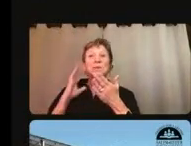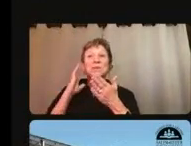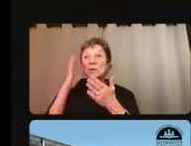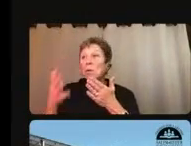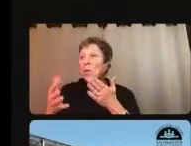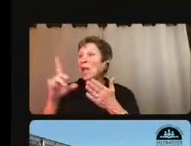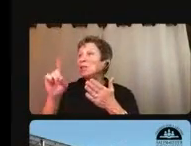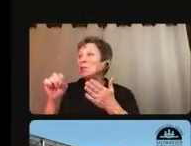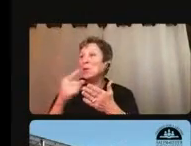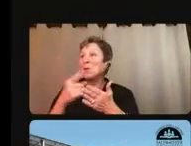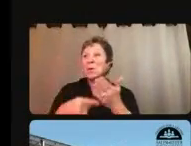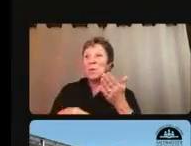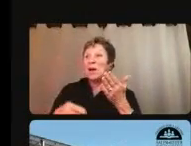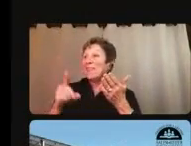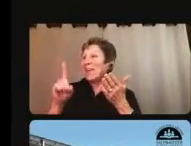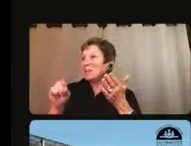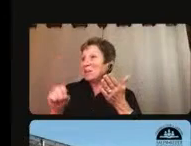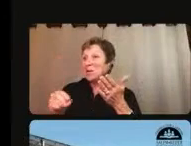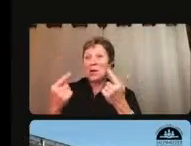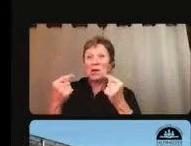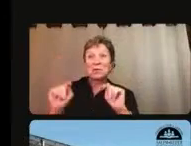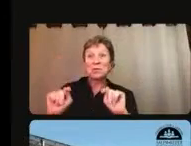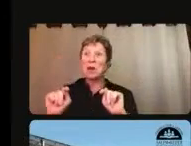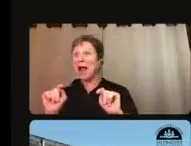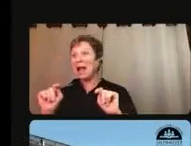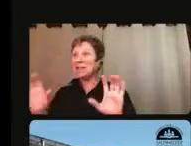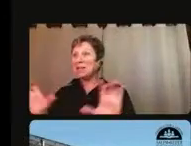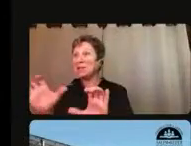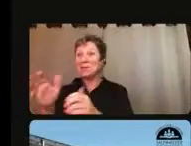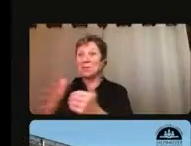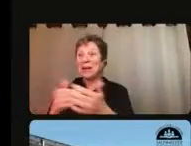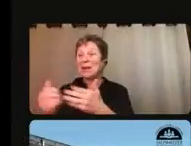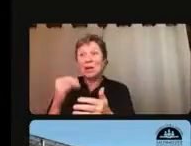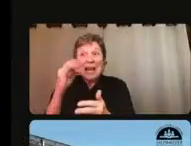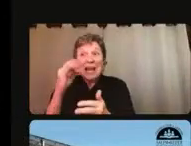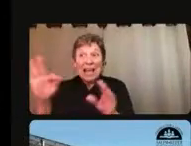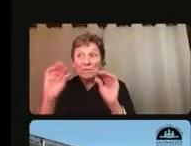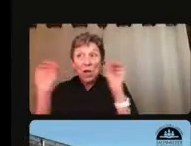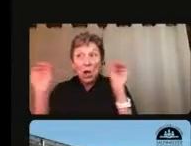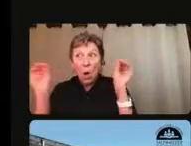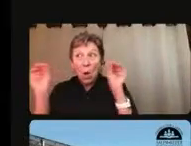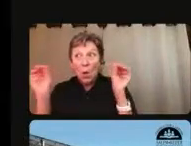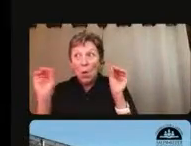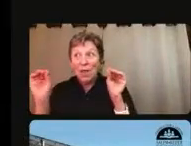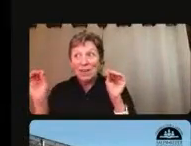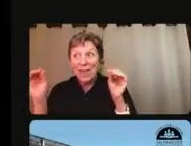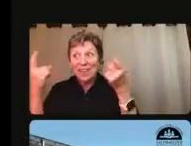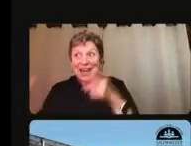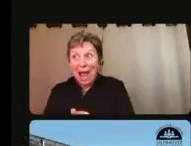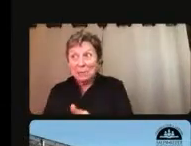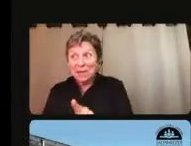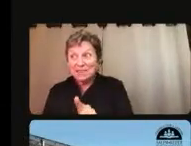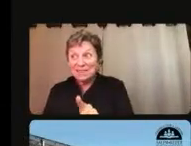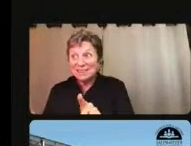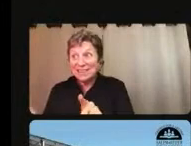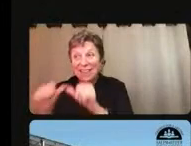STUDENTS. ULTIMATELY STUDENTS ARE GOING TO DO WHAT THEY'RE GOING TO DO